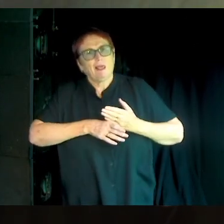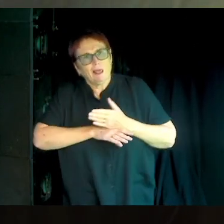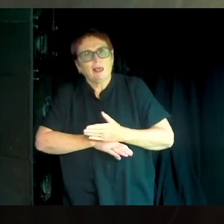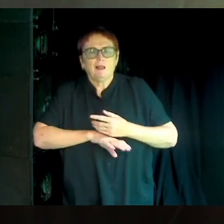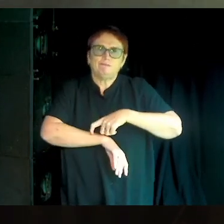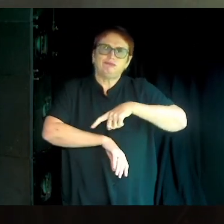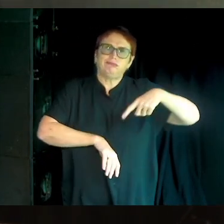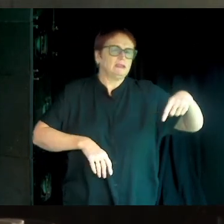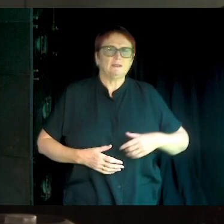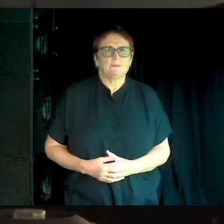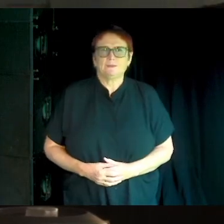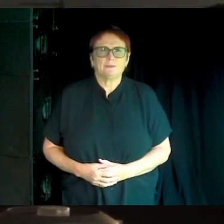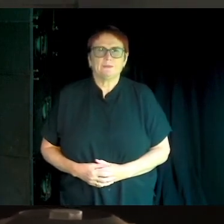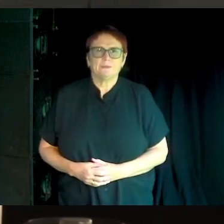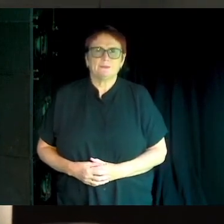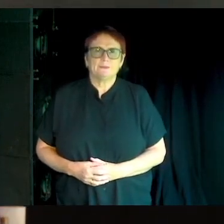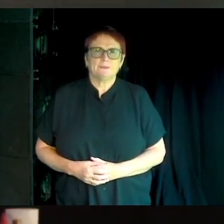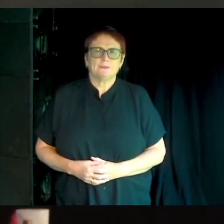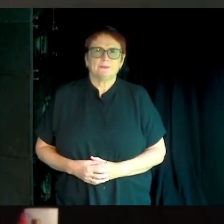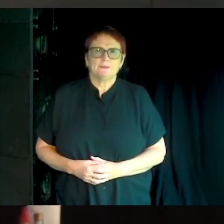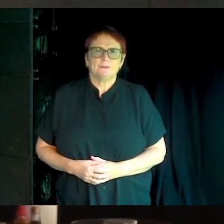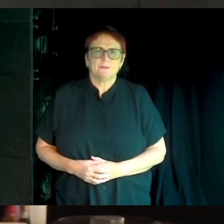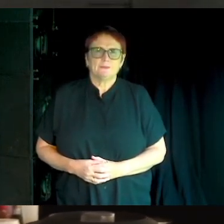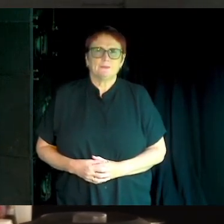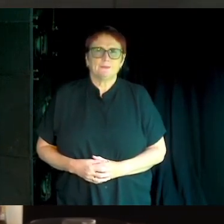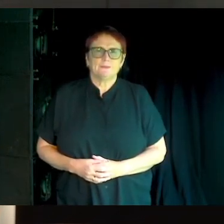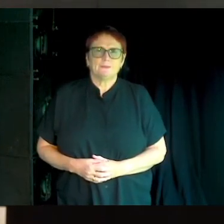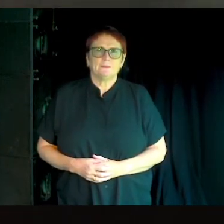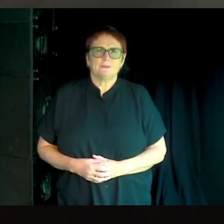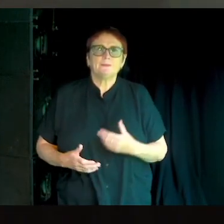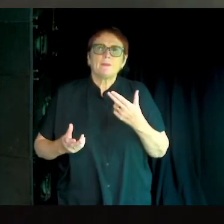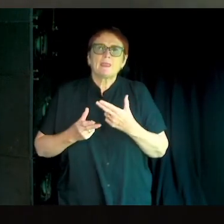they just like how I pour it all together inside and then cook it with a nice chicken stock so I